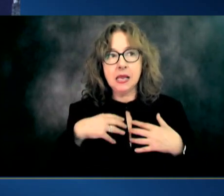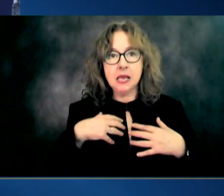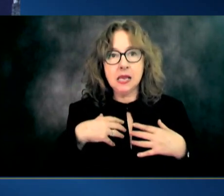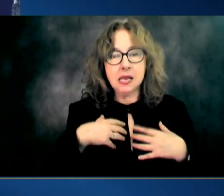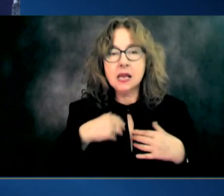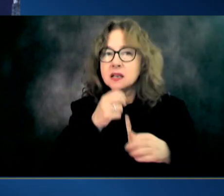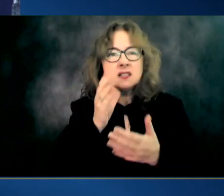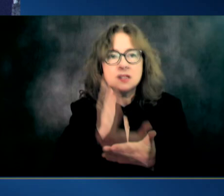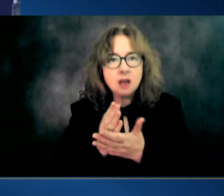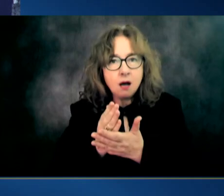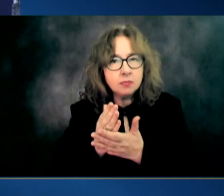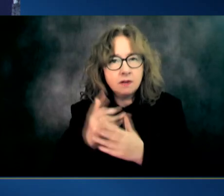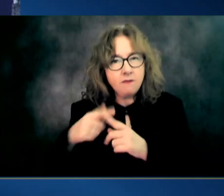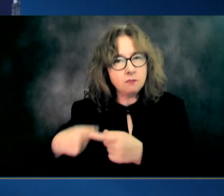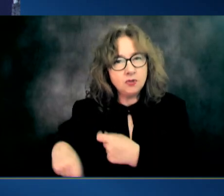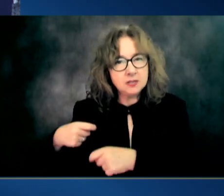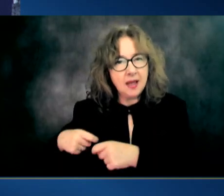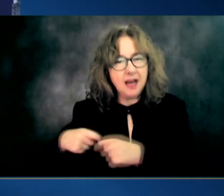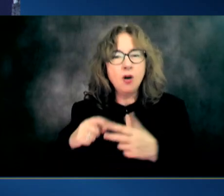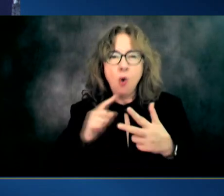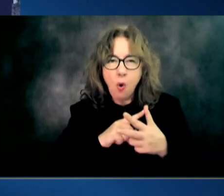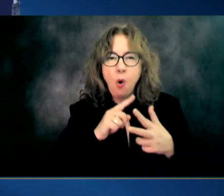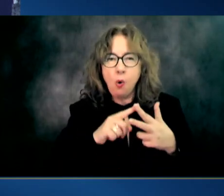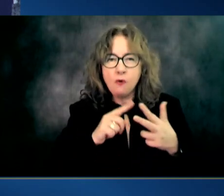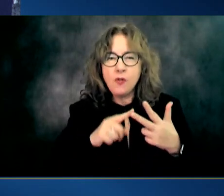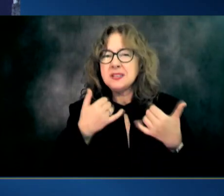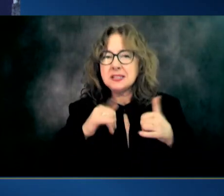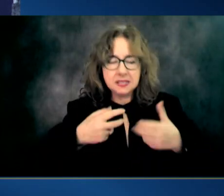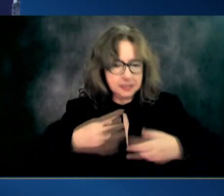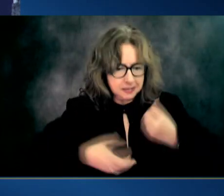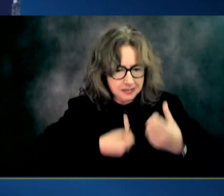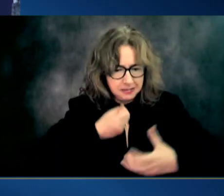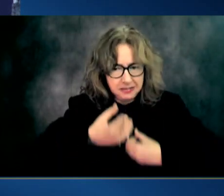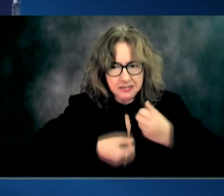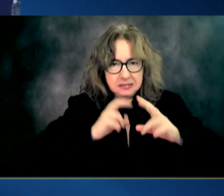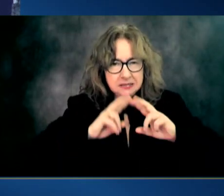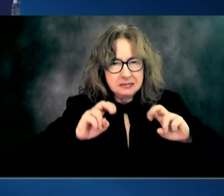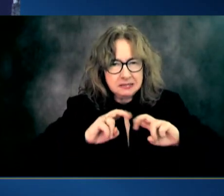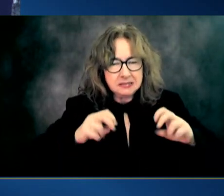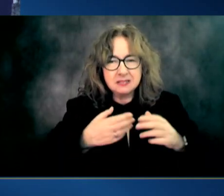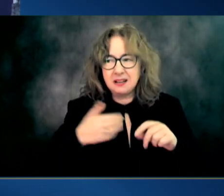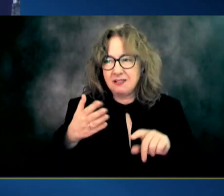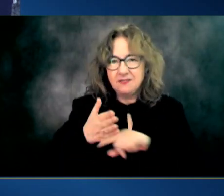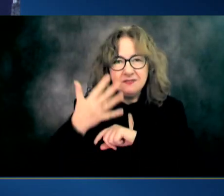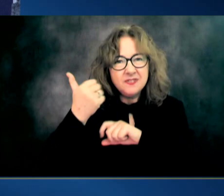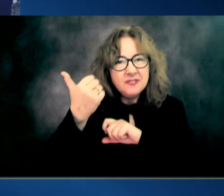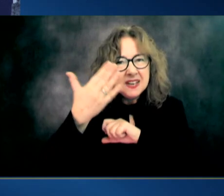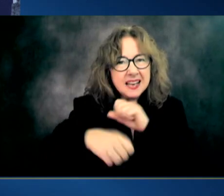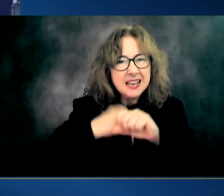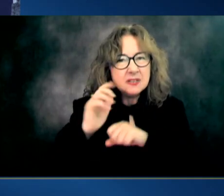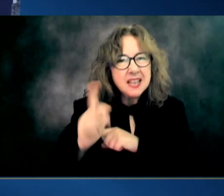being unpacked 15 years later. My friends -- and I have a joke that I'm actually a 15 year